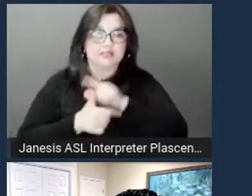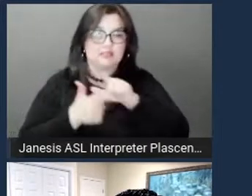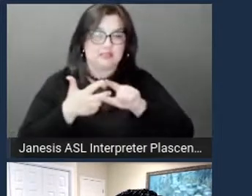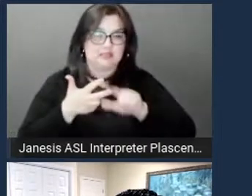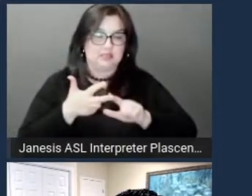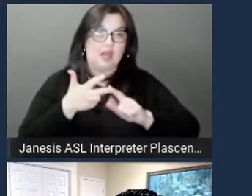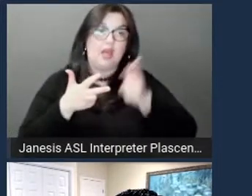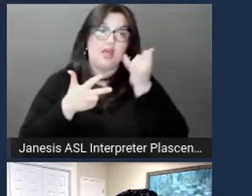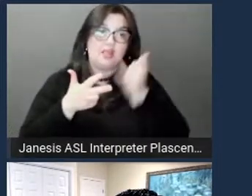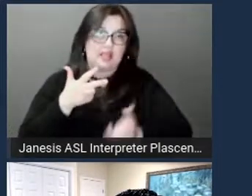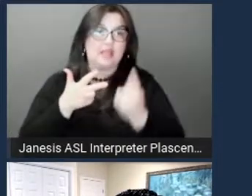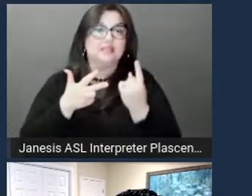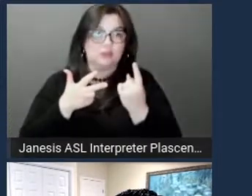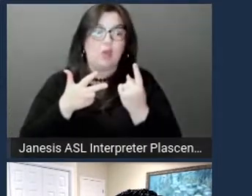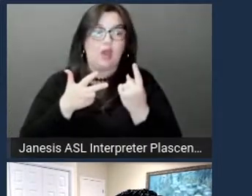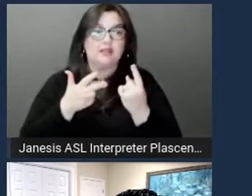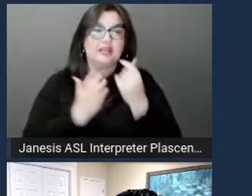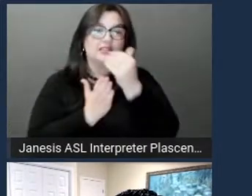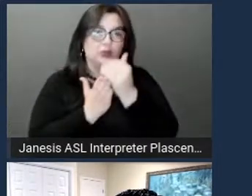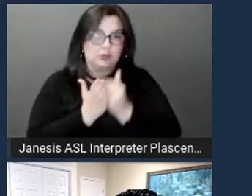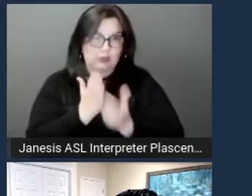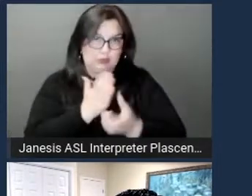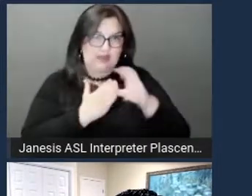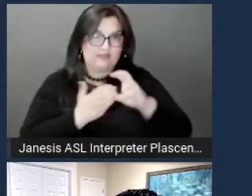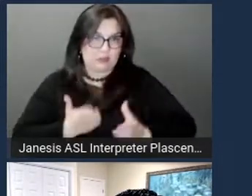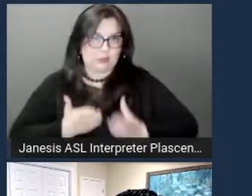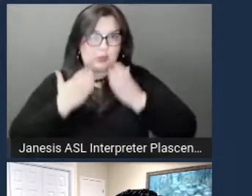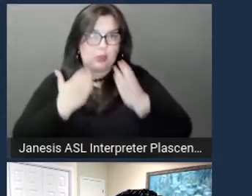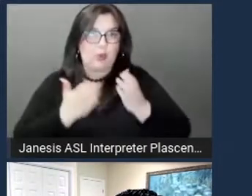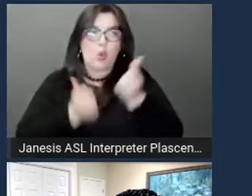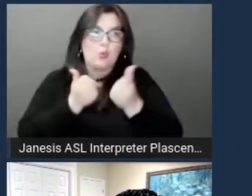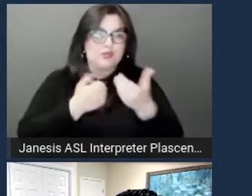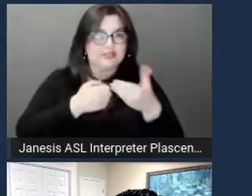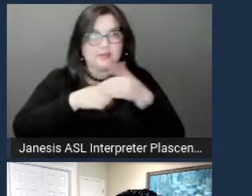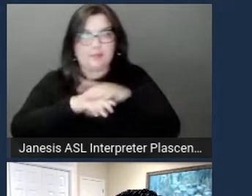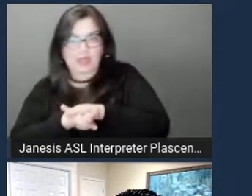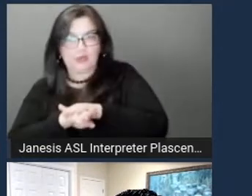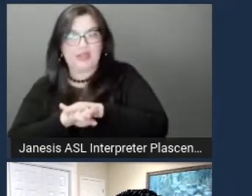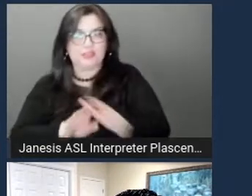the recommendations on which migration and modernization strategies